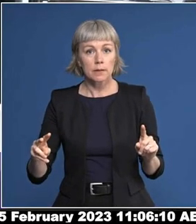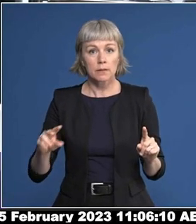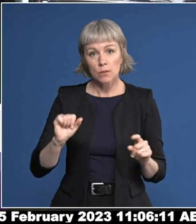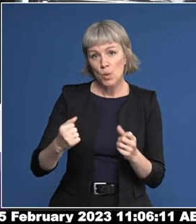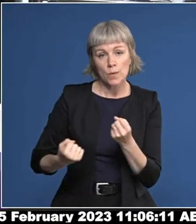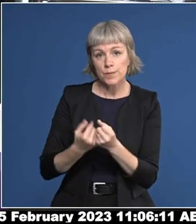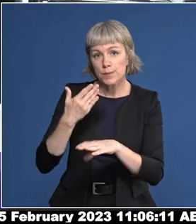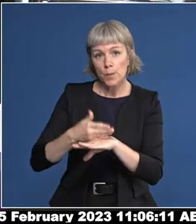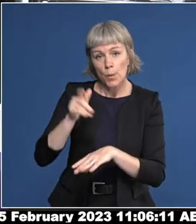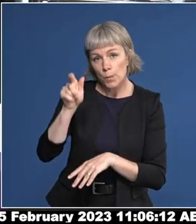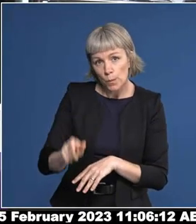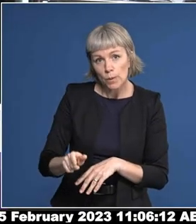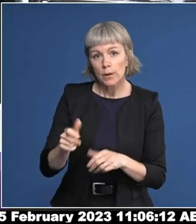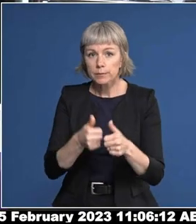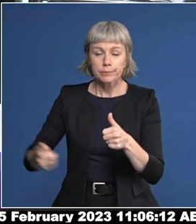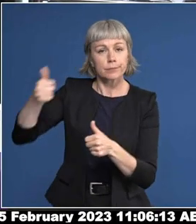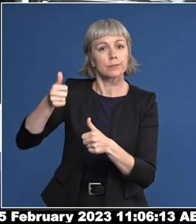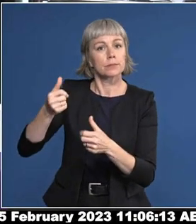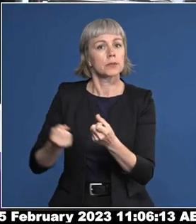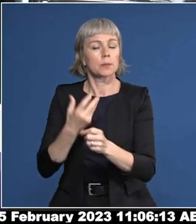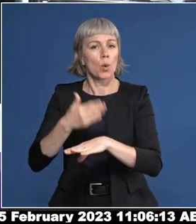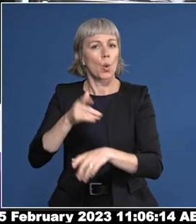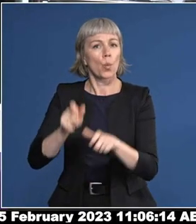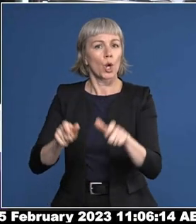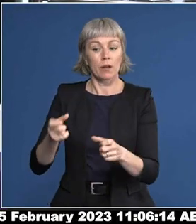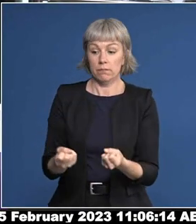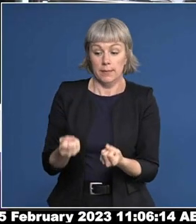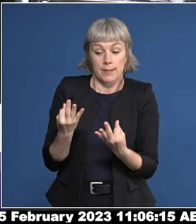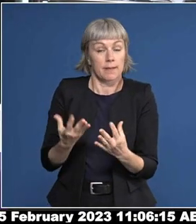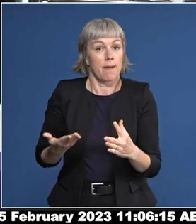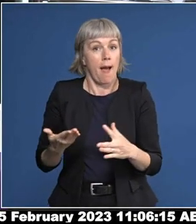lifestyle assistants didn't have access to up-to-date information about individual